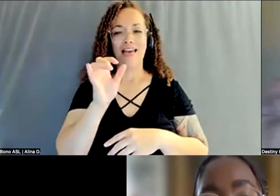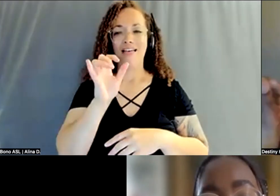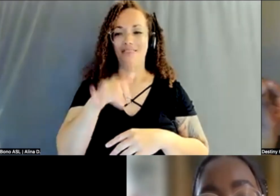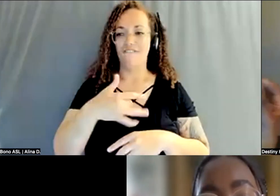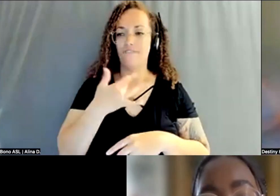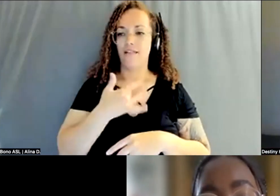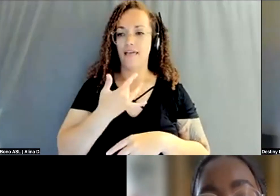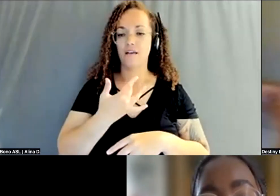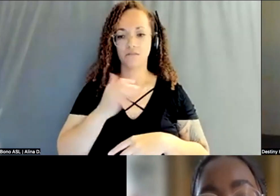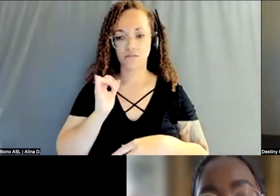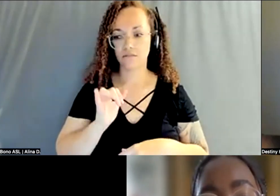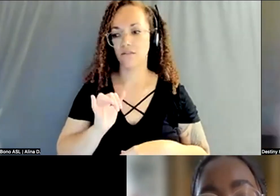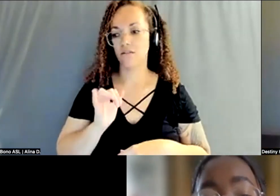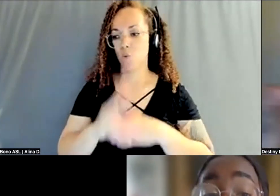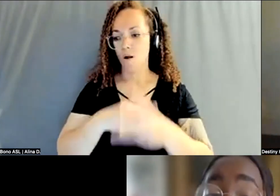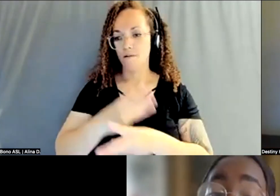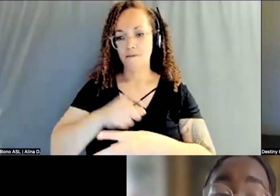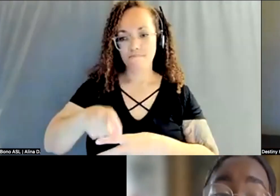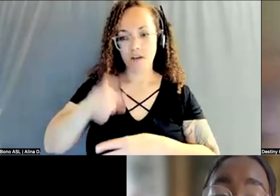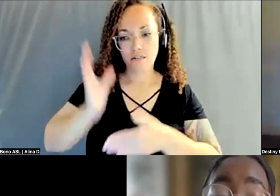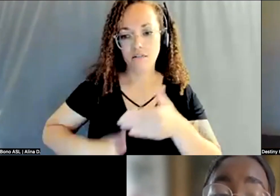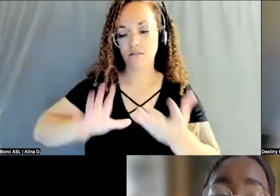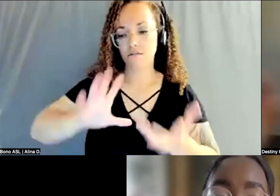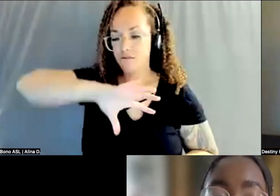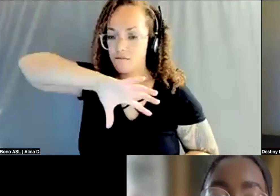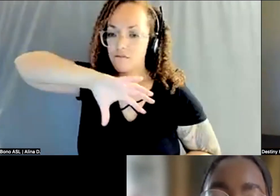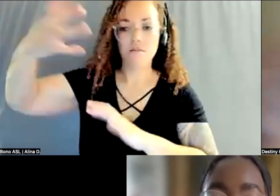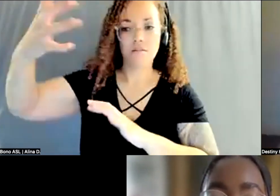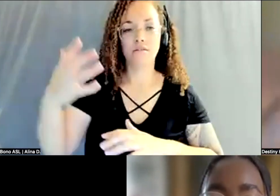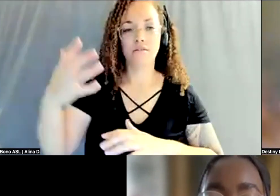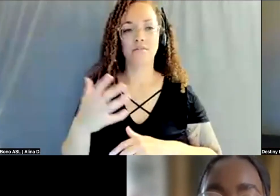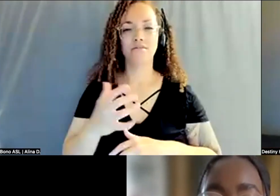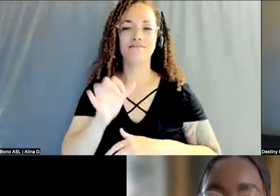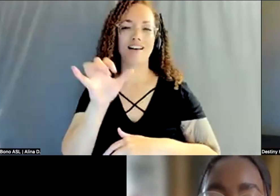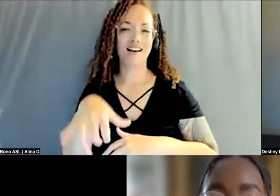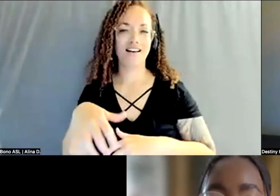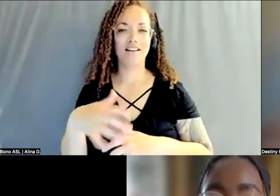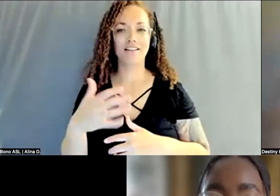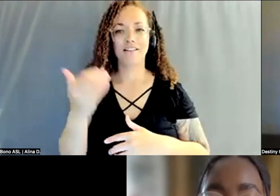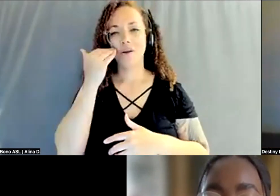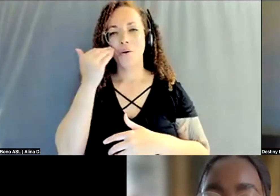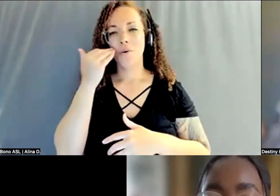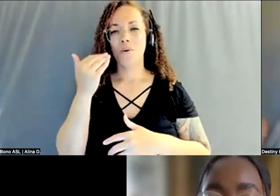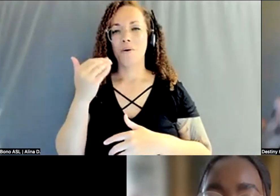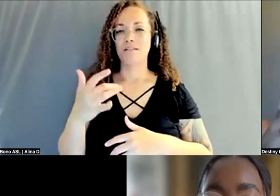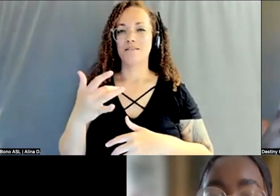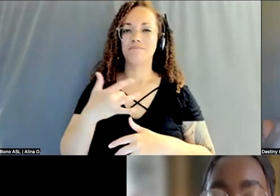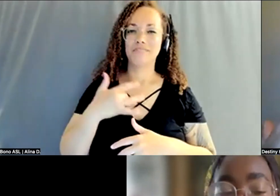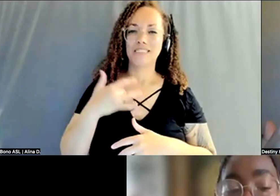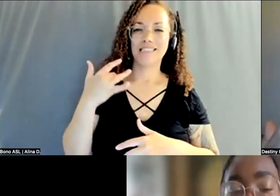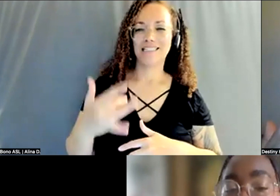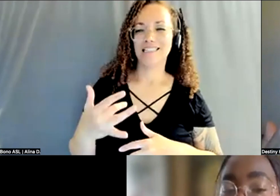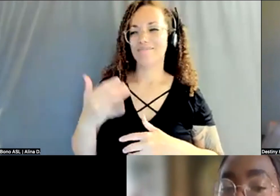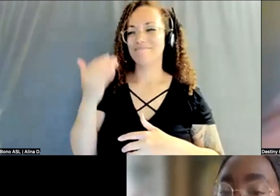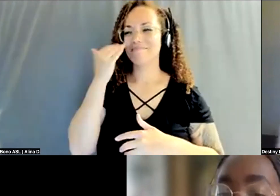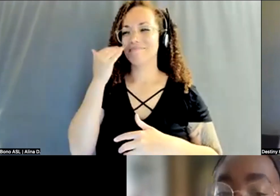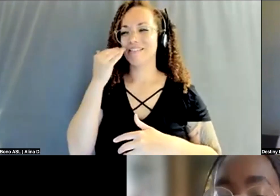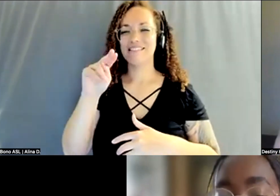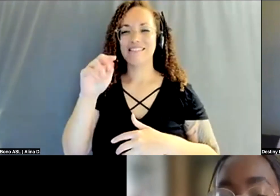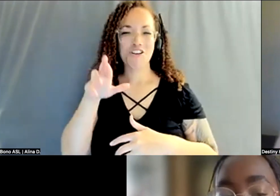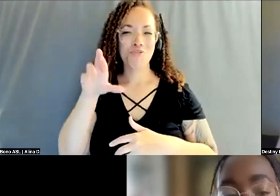negro-spirituals like, ‘this right at my home,’ like, like, you know, yeah, that, that my life—the